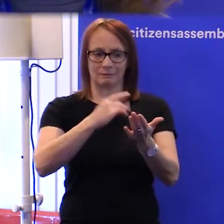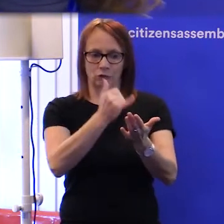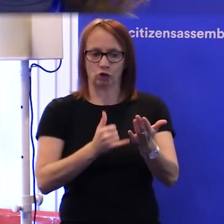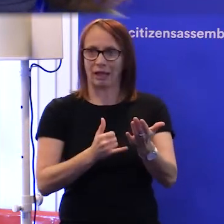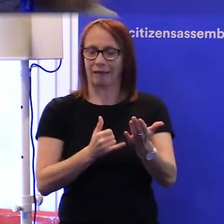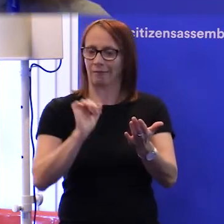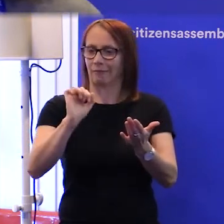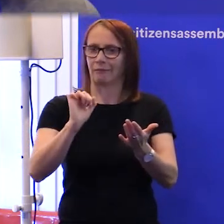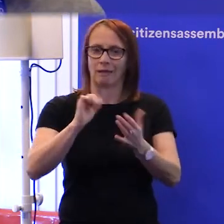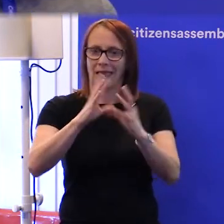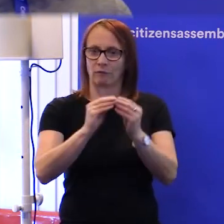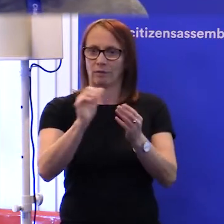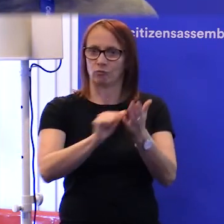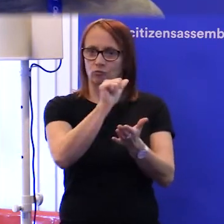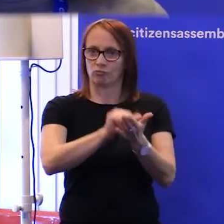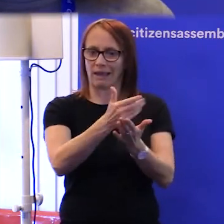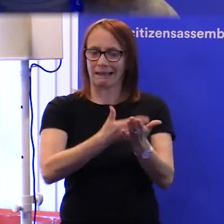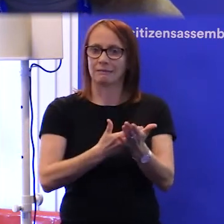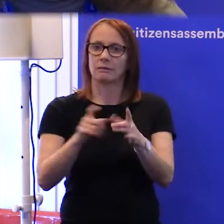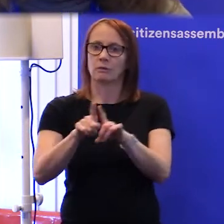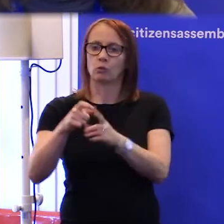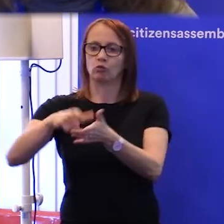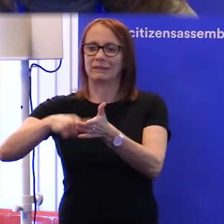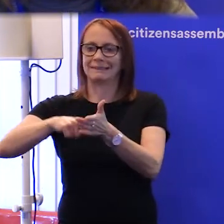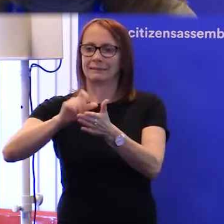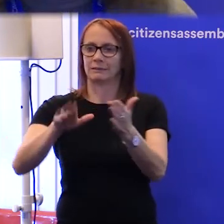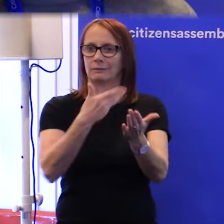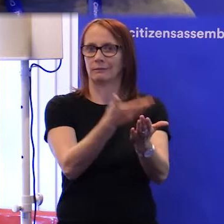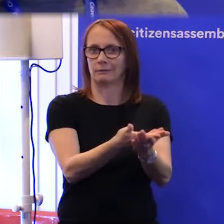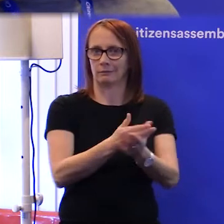checked your bank details and that you've handed in any receipts you will